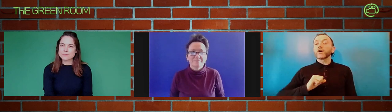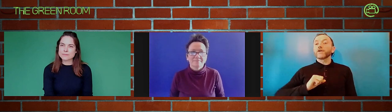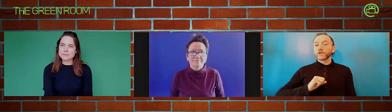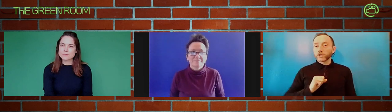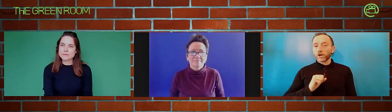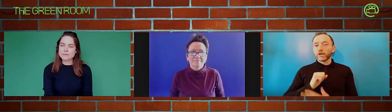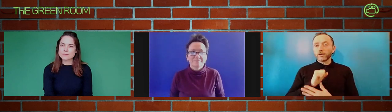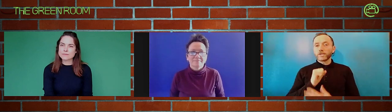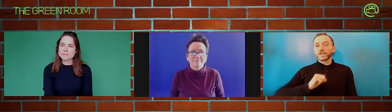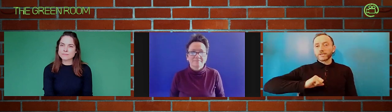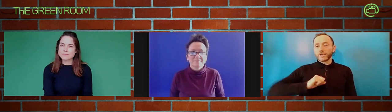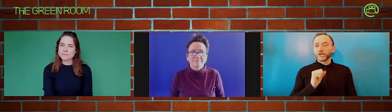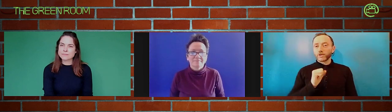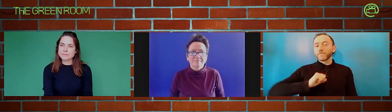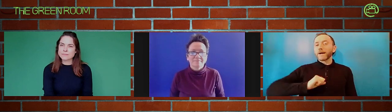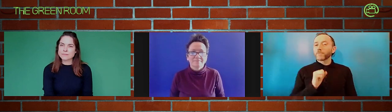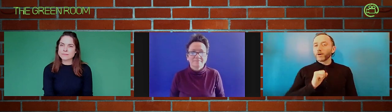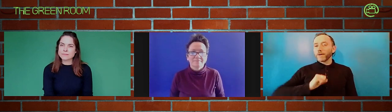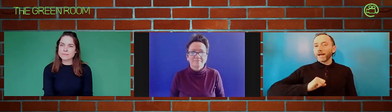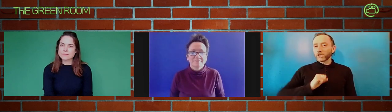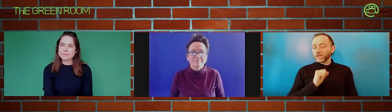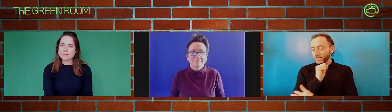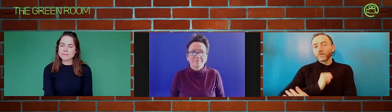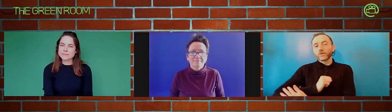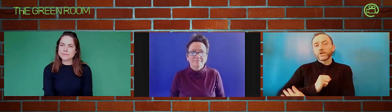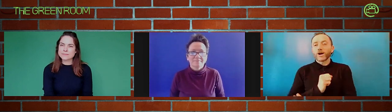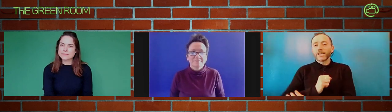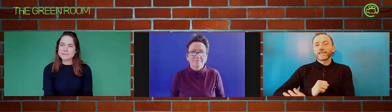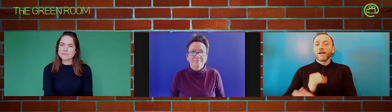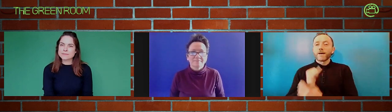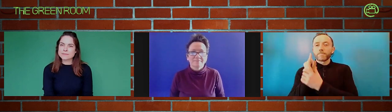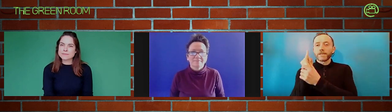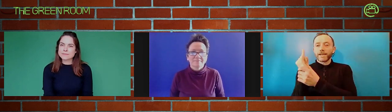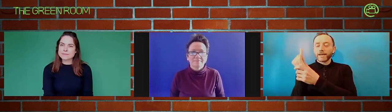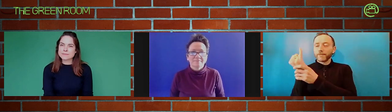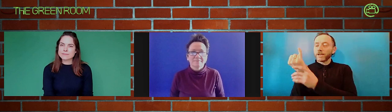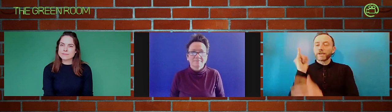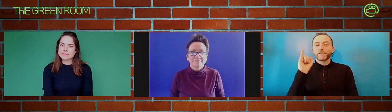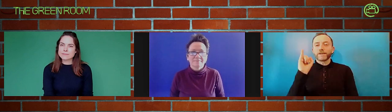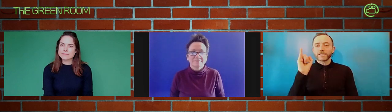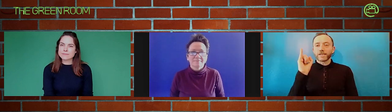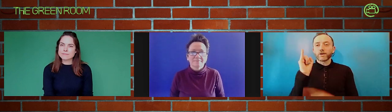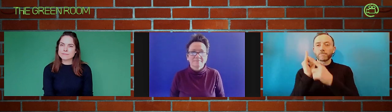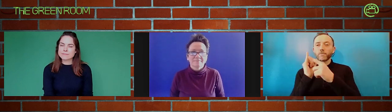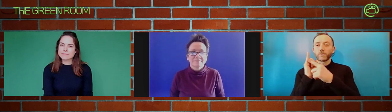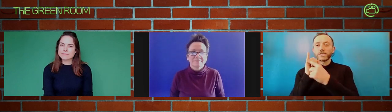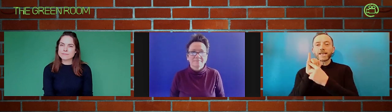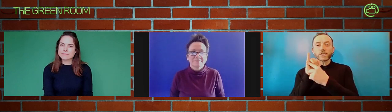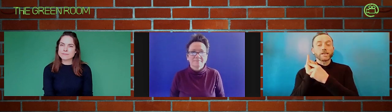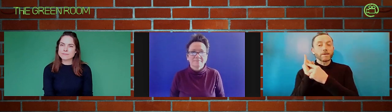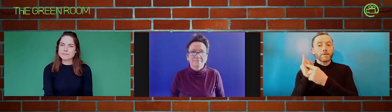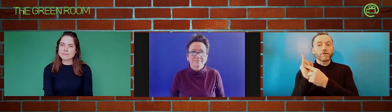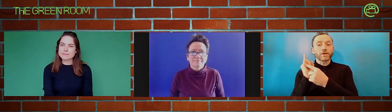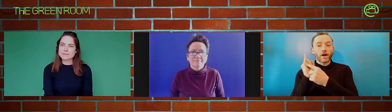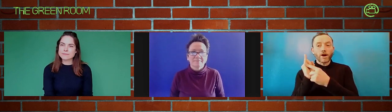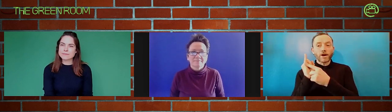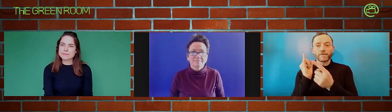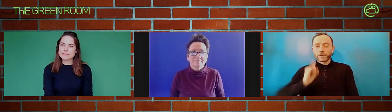for Scotland, which is like doing the bagpipe action. Then your side but my little finger sticks up which is actually the American i.